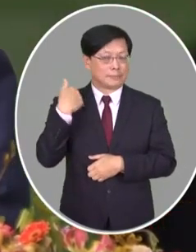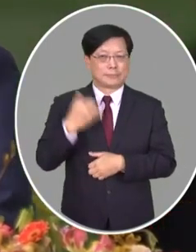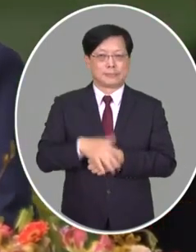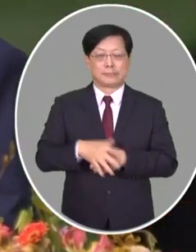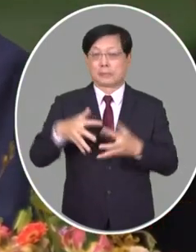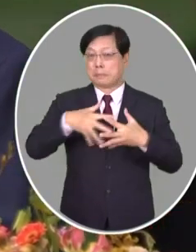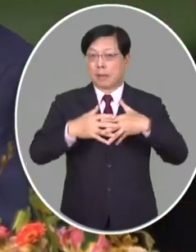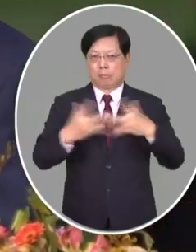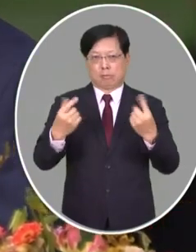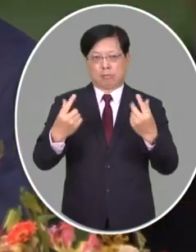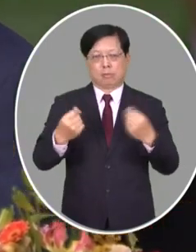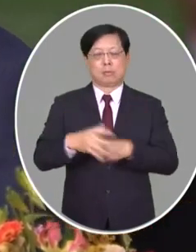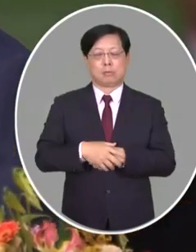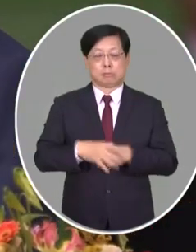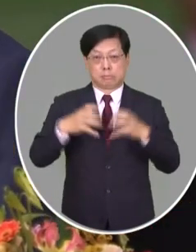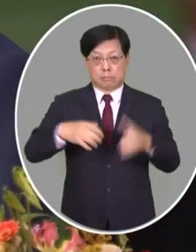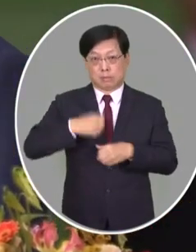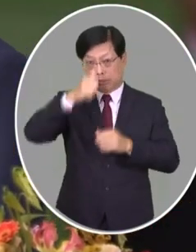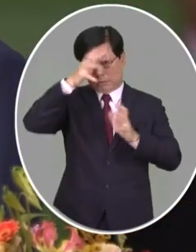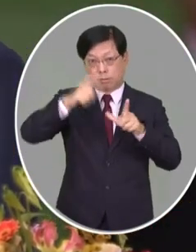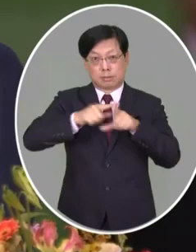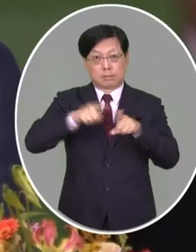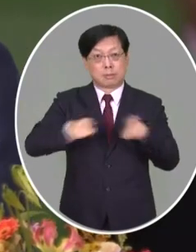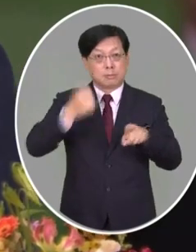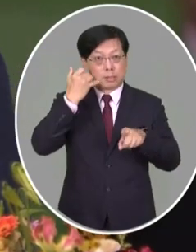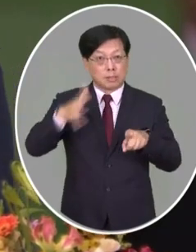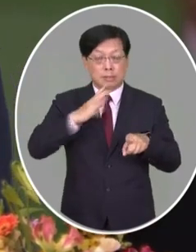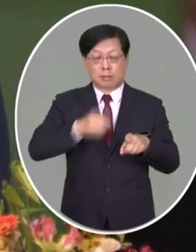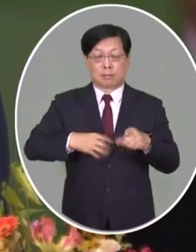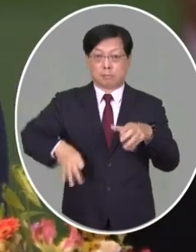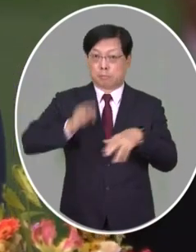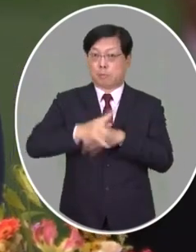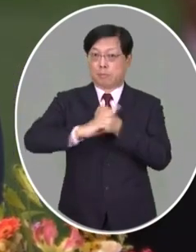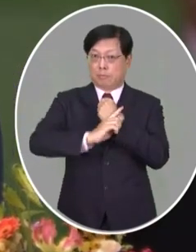the United States also completed legislation on the Indo-Pacific Security Supplementary Appropriations Act, which